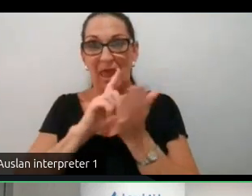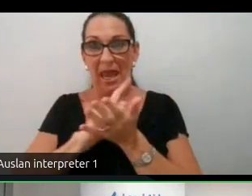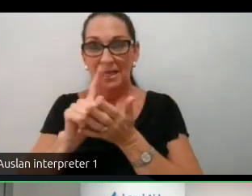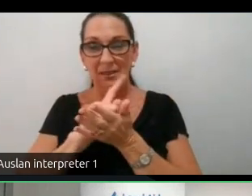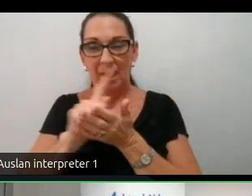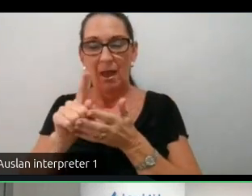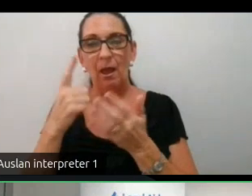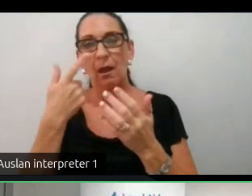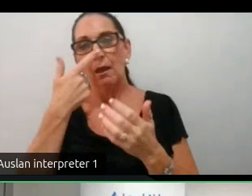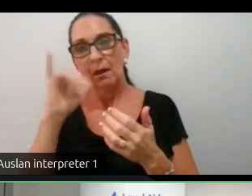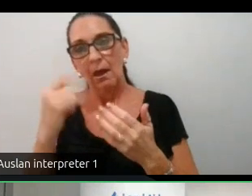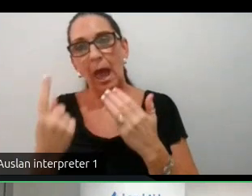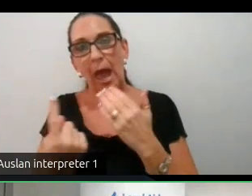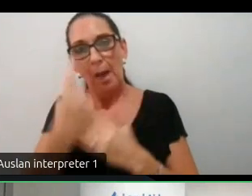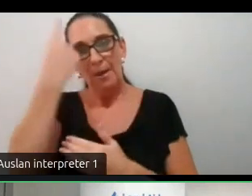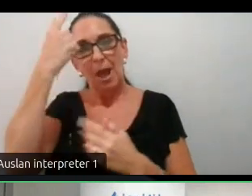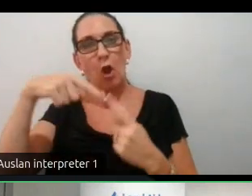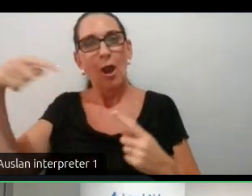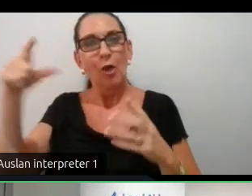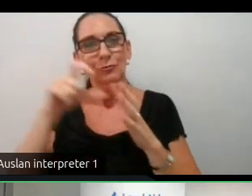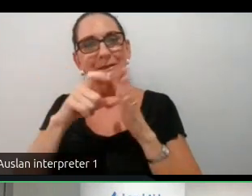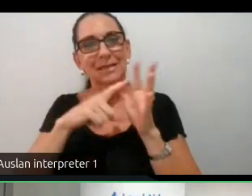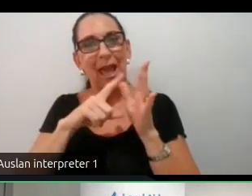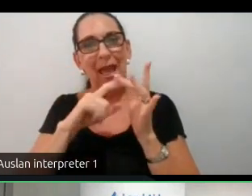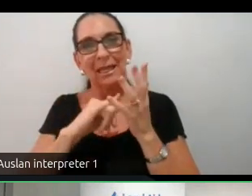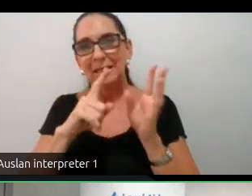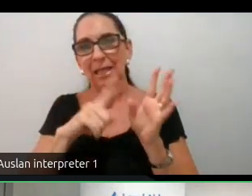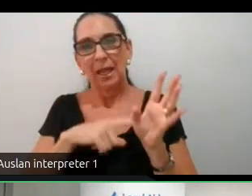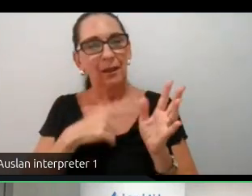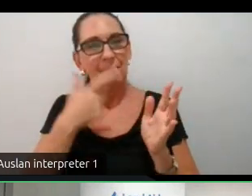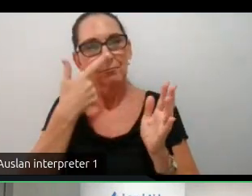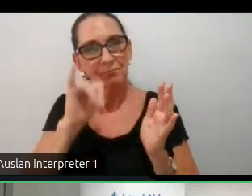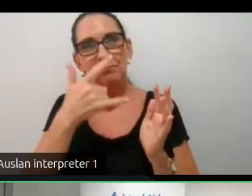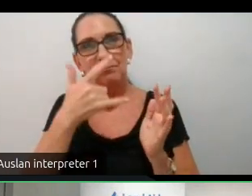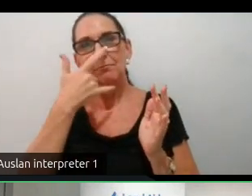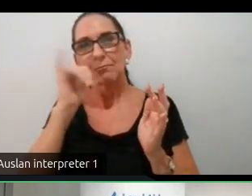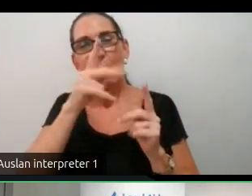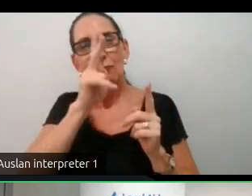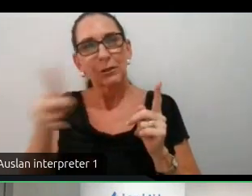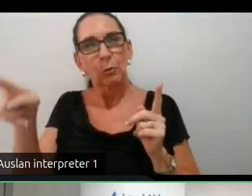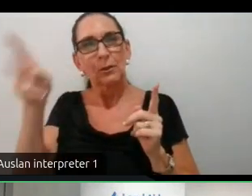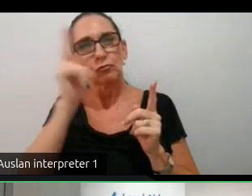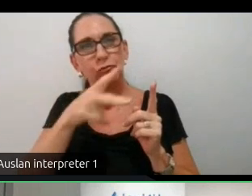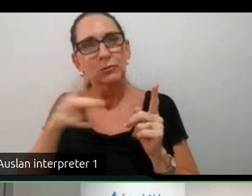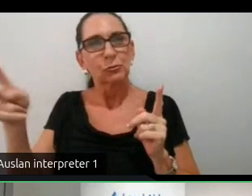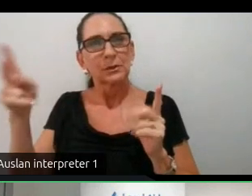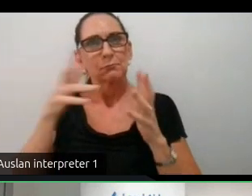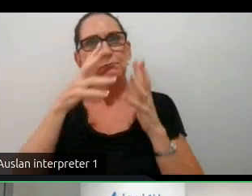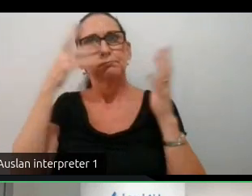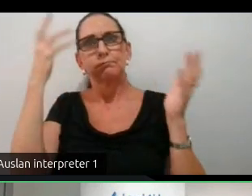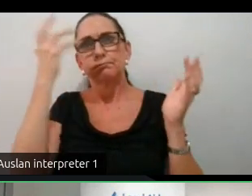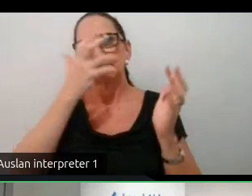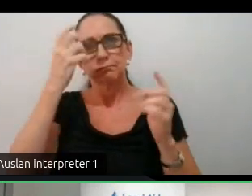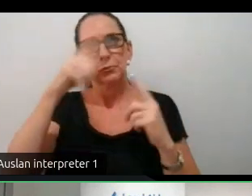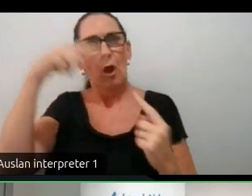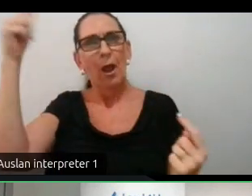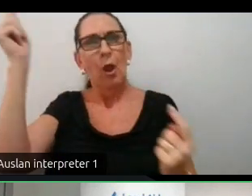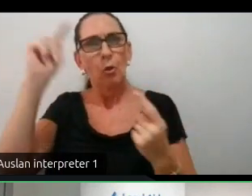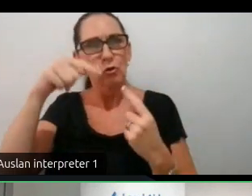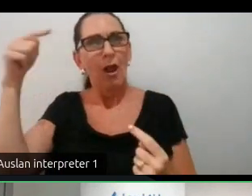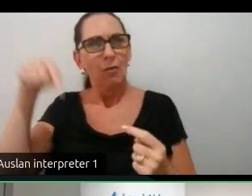impacted again by Cyclone Daisy. So, I just can't get used to the frequency of major weather events